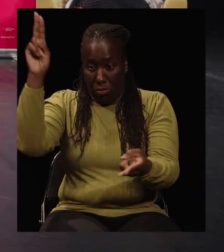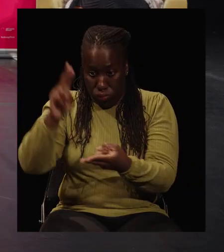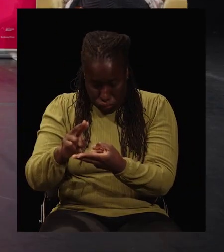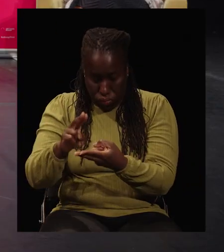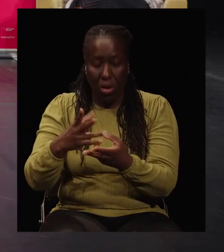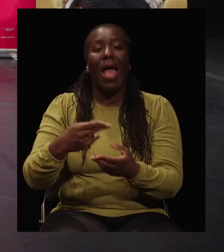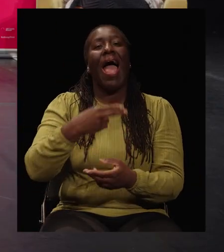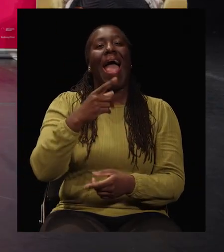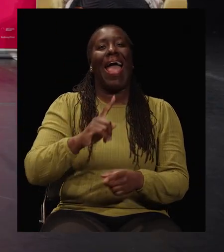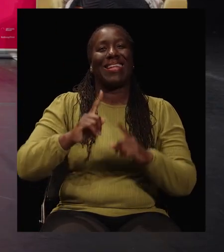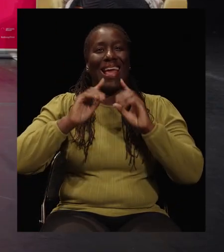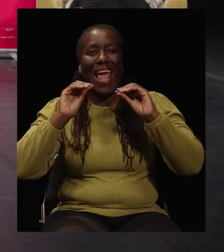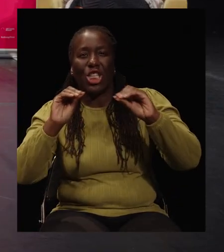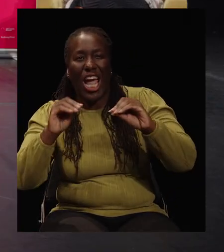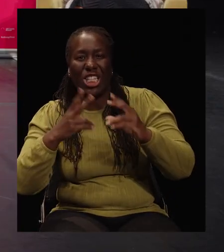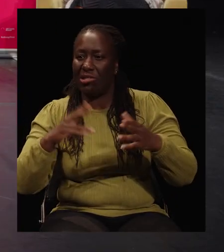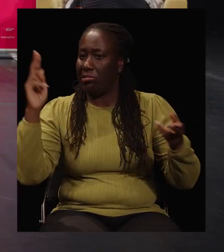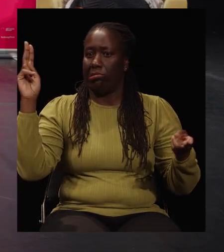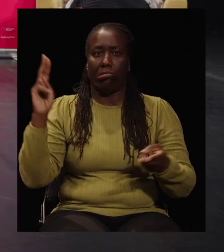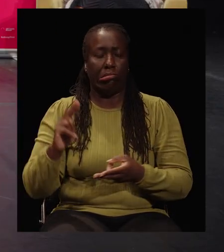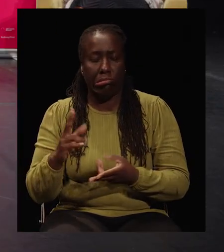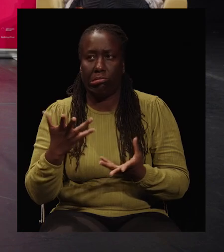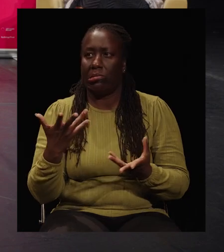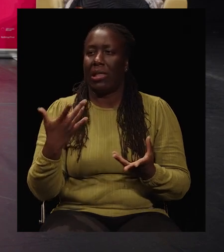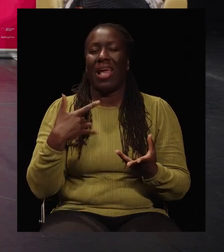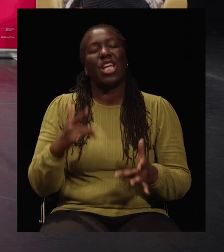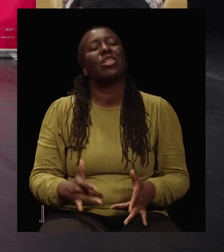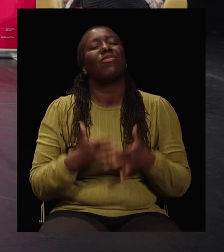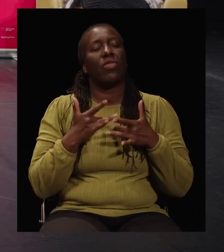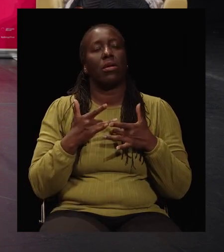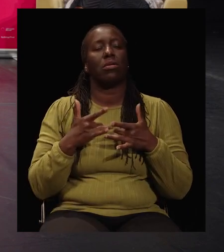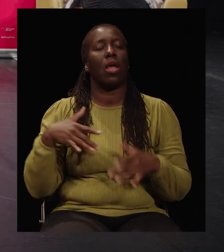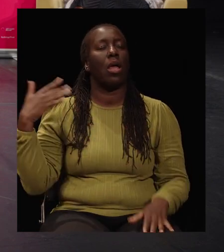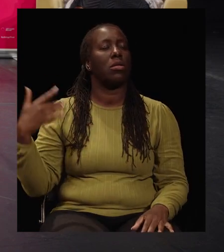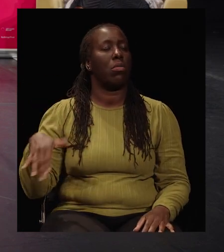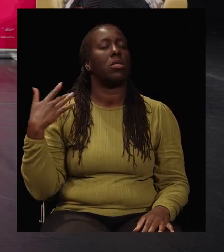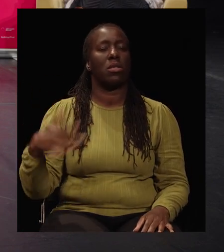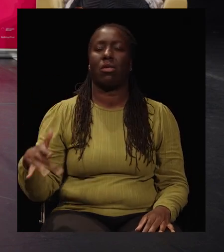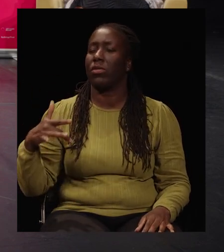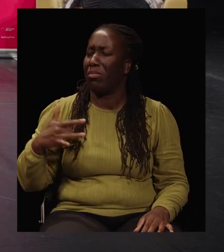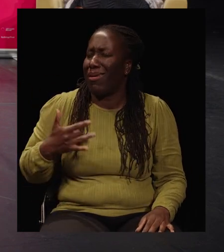is that it's just, it feels just so much more expensive to be alive now than it did 30 years ago.